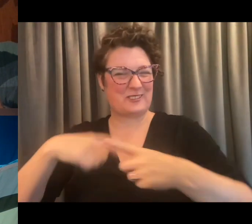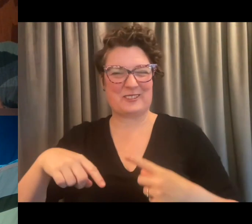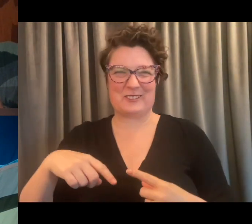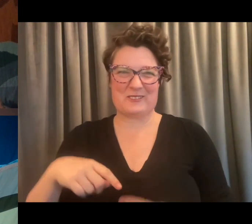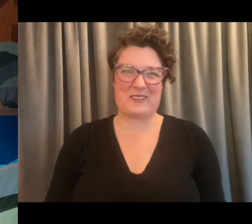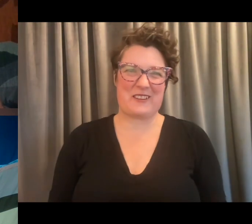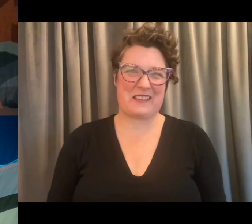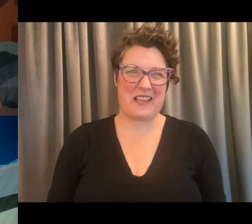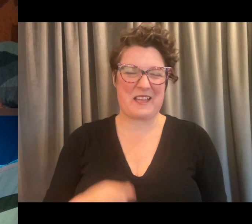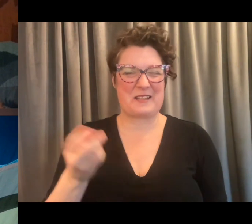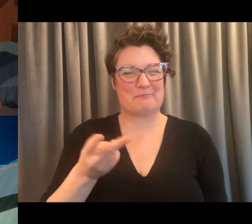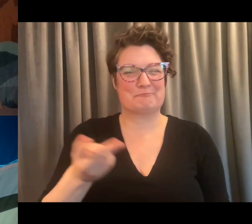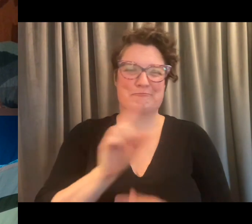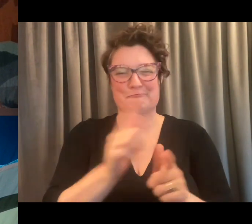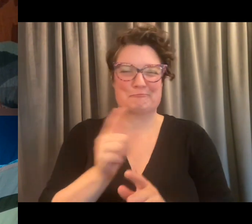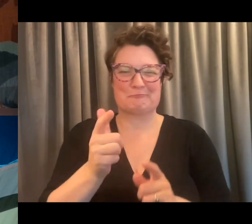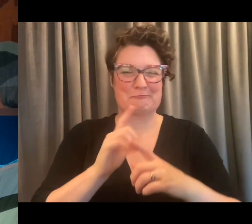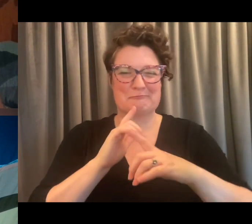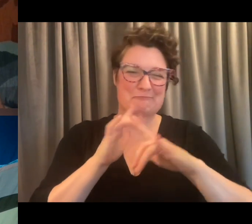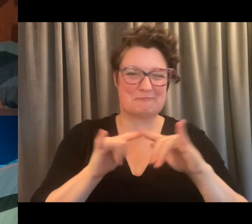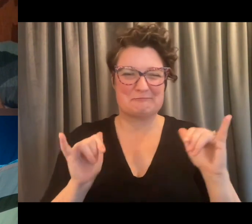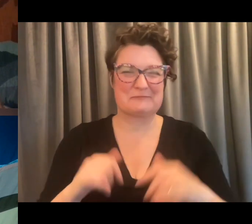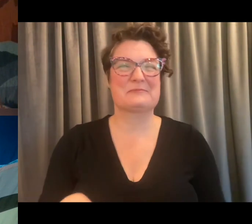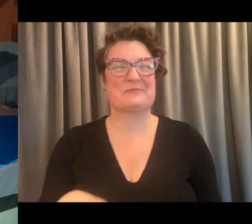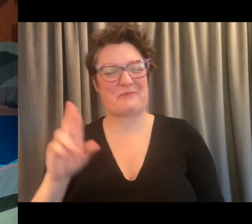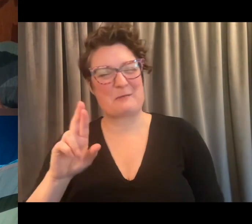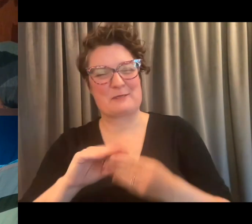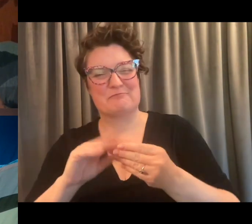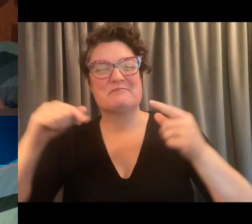Together: to Come. Rebekah: This is dreaming the world to come.